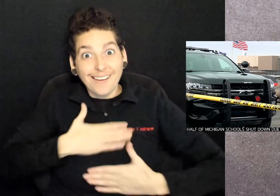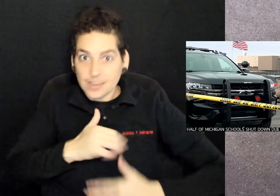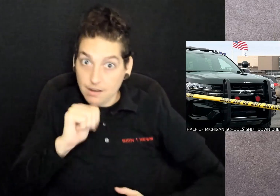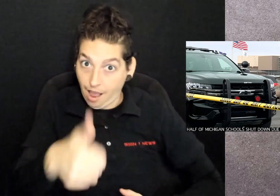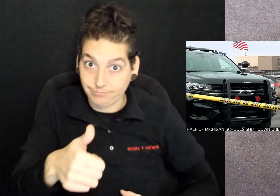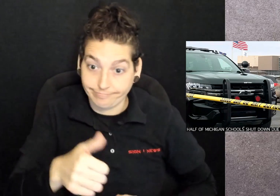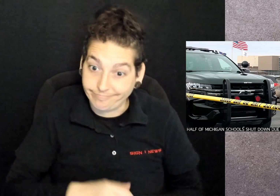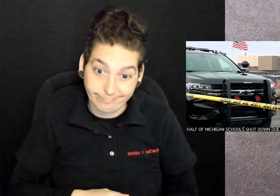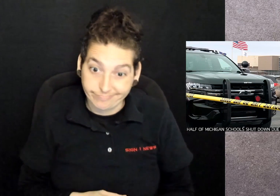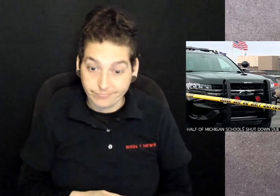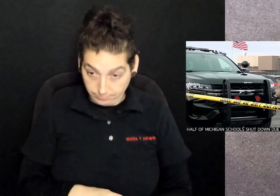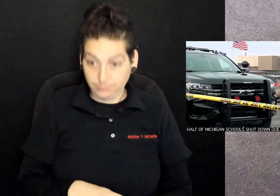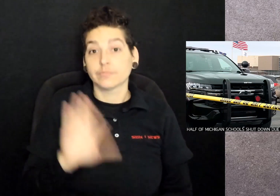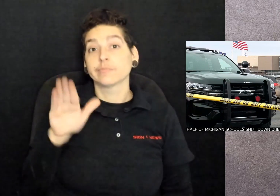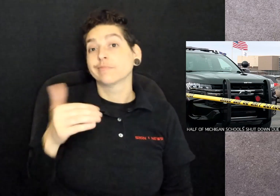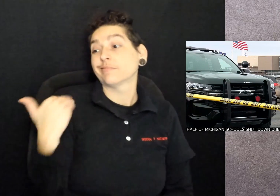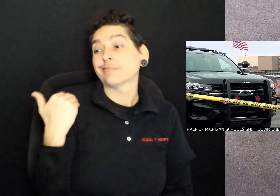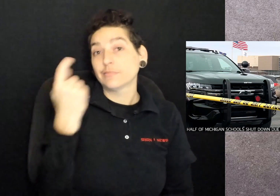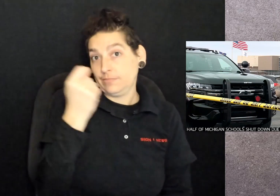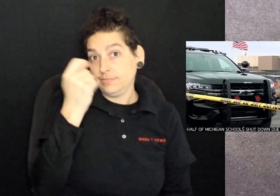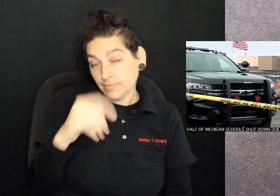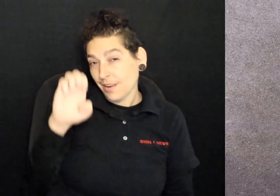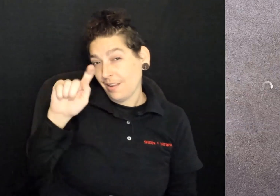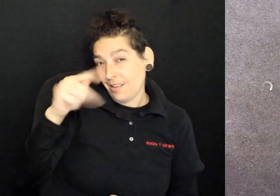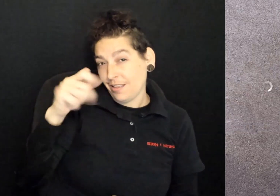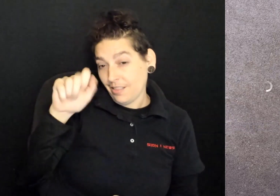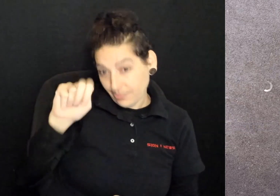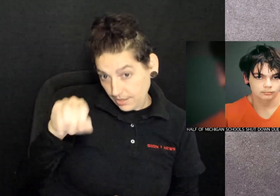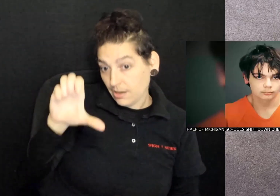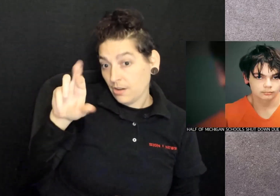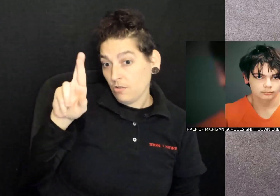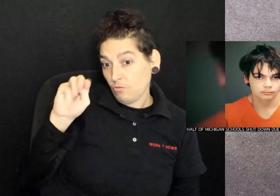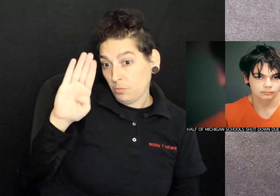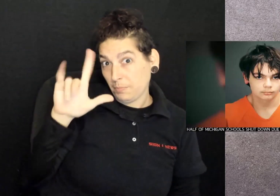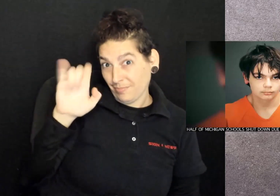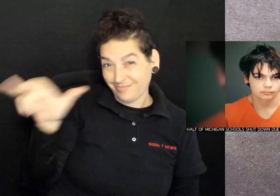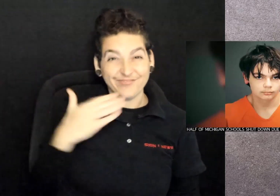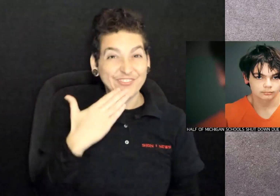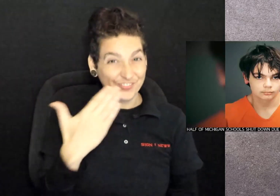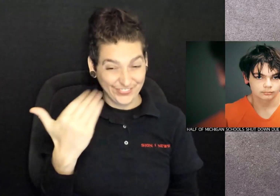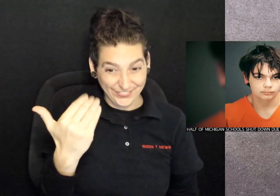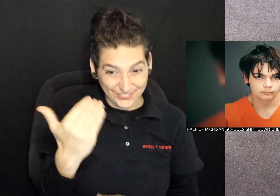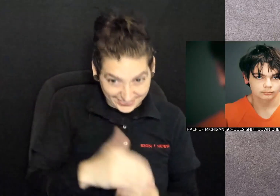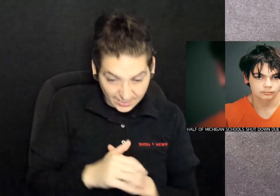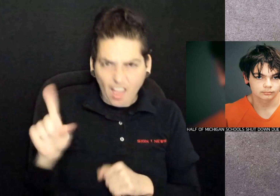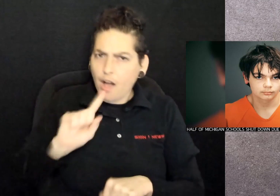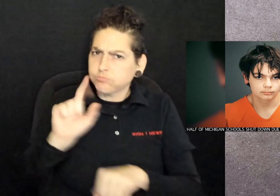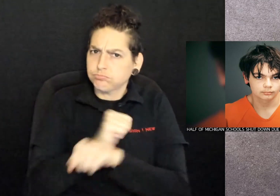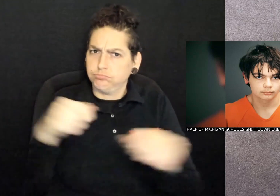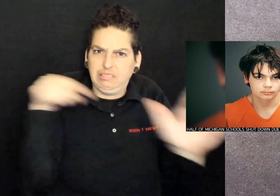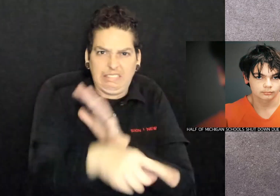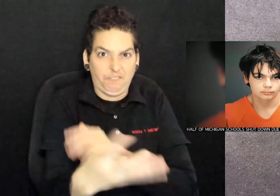shooting and the police are not amused on Tuesday 15-year-old Ethan Crumbley killed